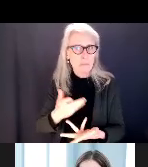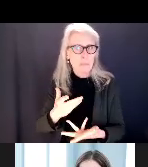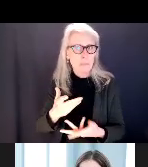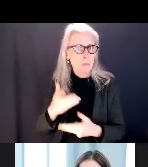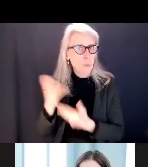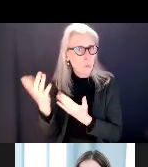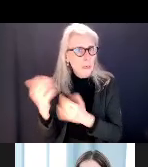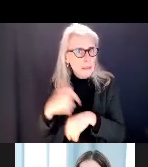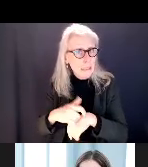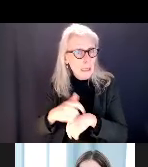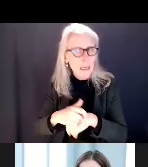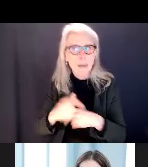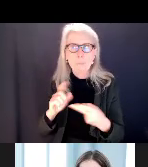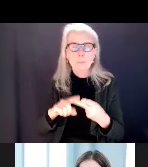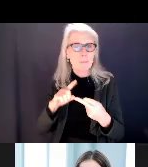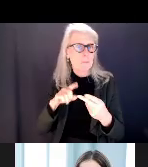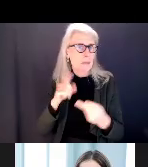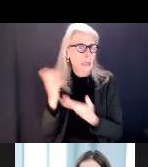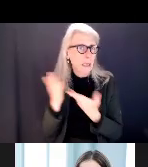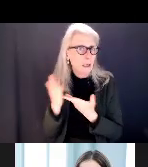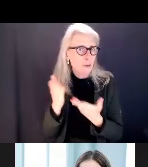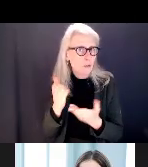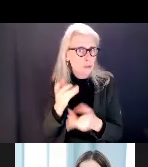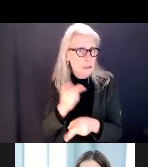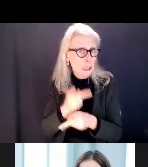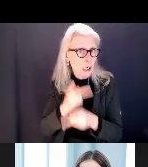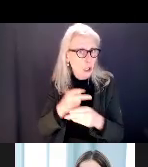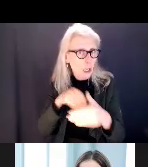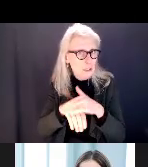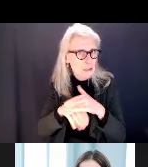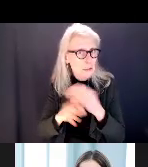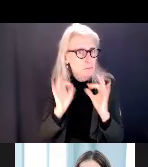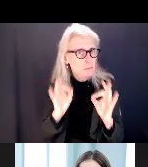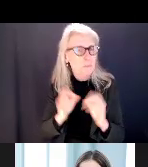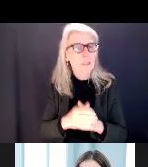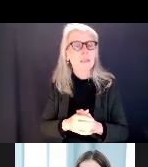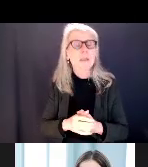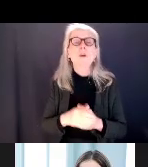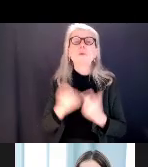they do is they'll go into the school system. Tier one is, they kind of do a scan of everybody in a